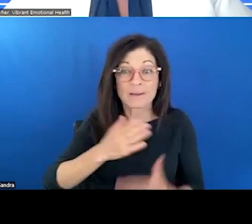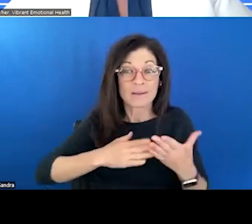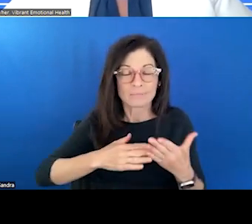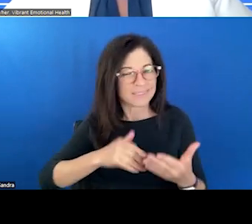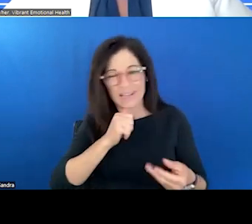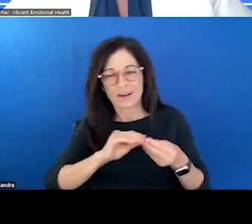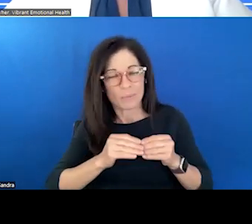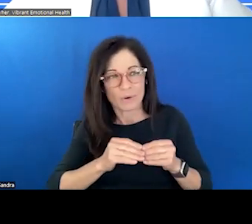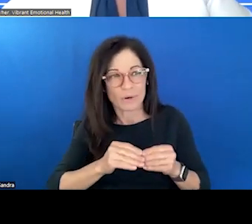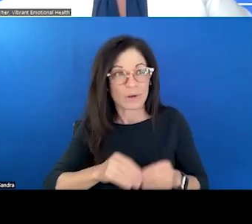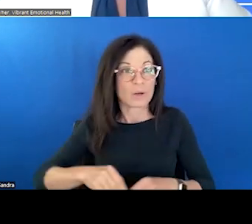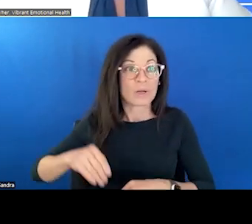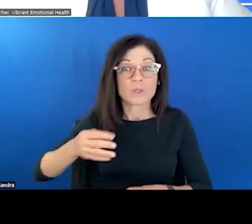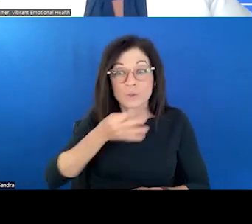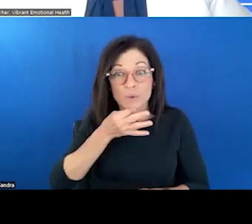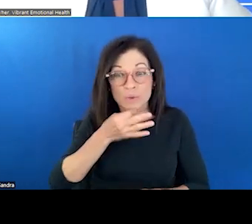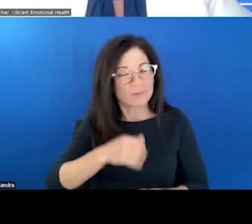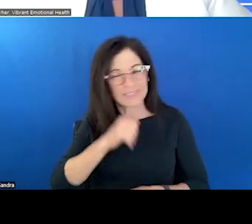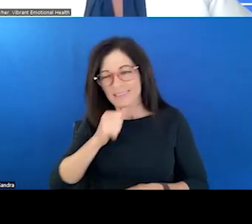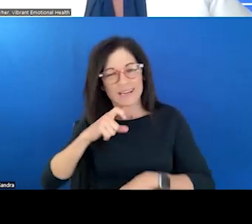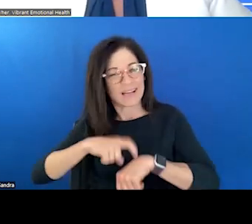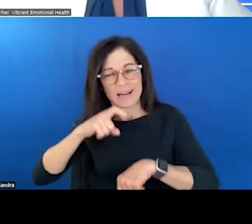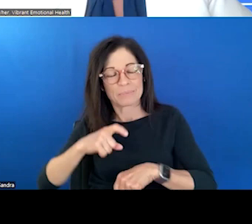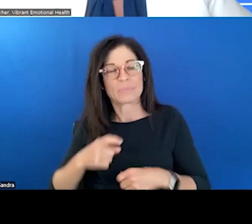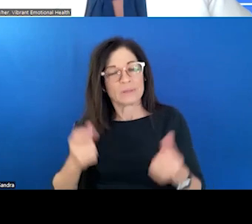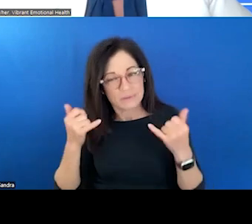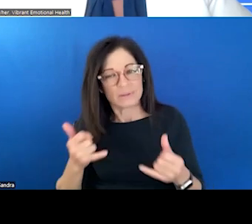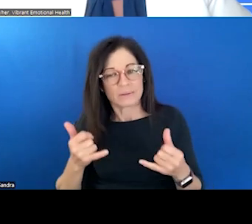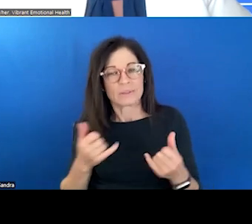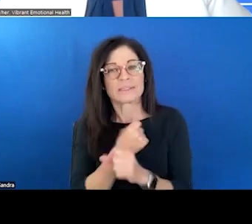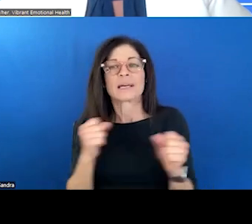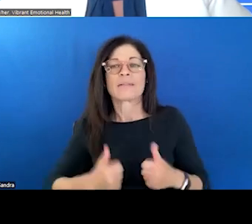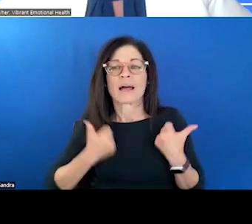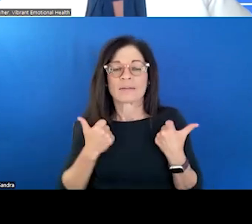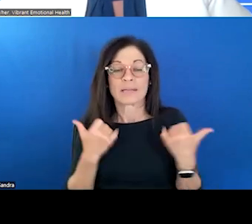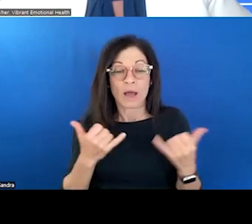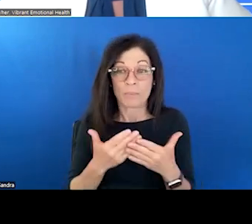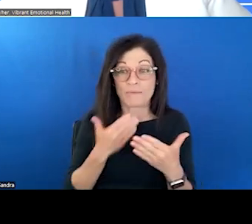WE CAN SAVE LIVES. BEFORE WE GET TO THE FEATURED PRESENTATION, I AM GOING TO BRING